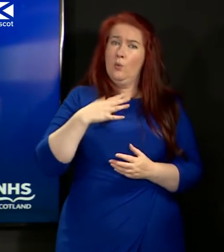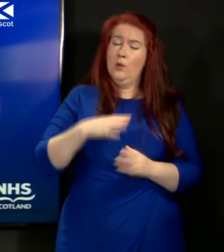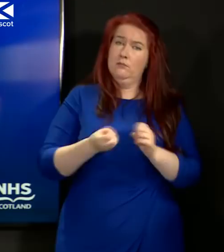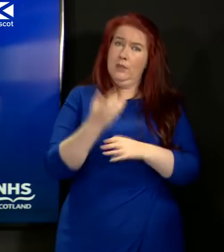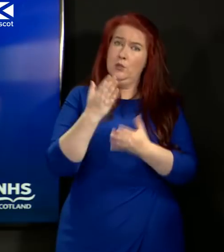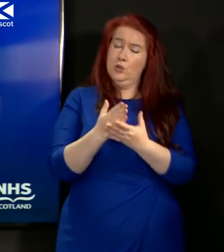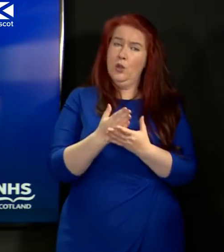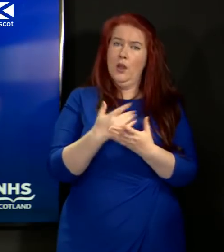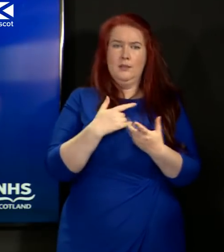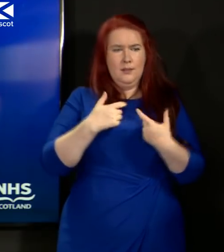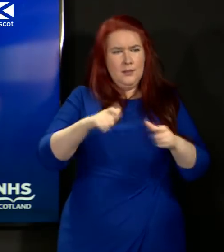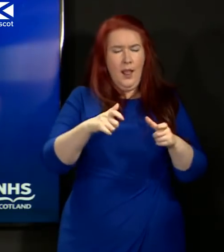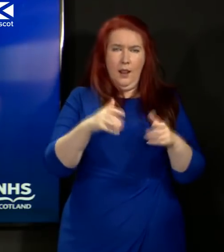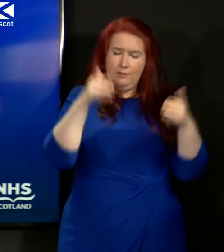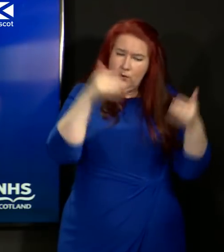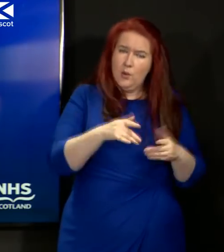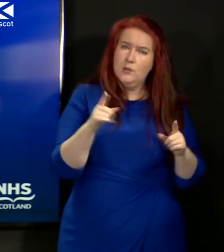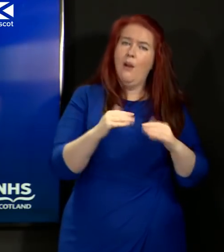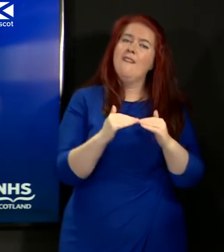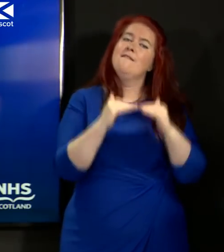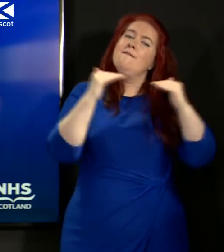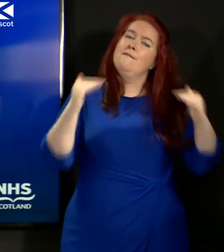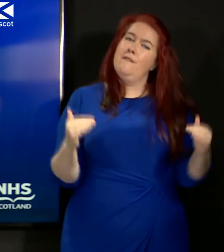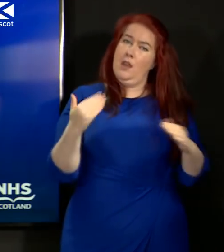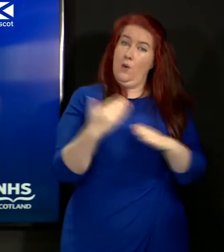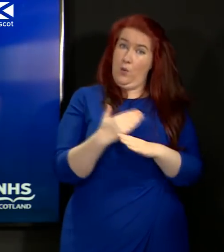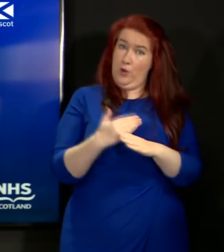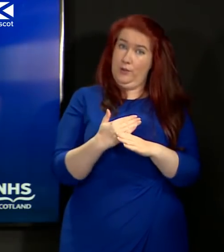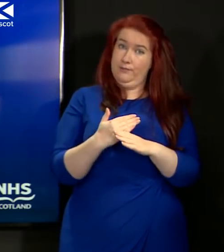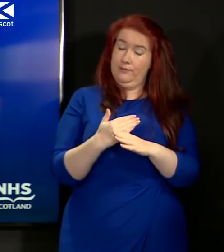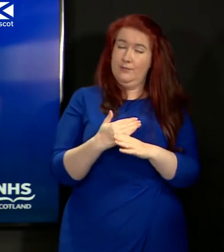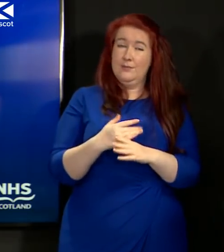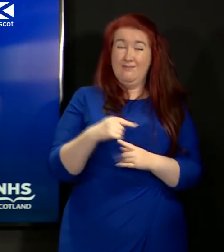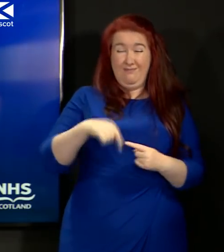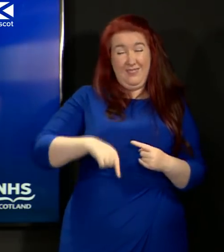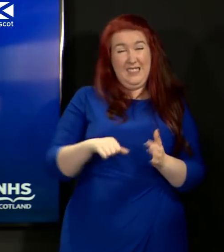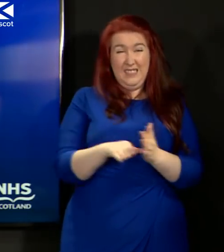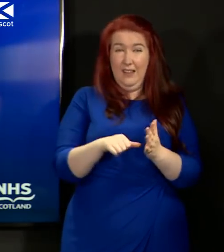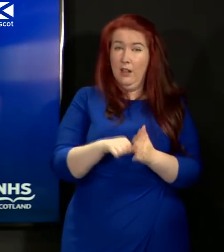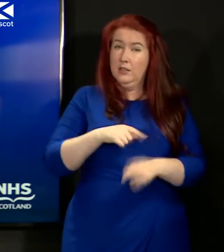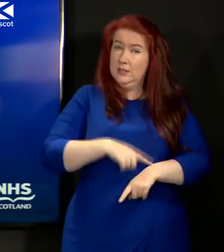work. In these difficult times, it is especially important that we ensure that